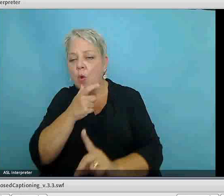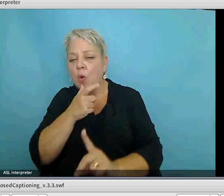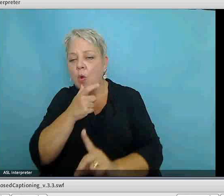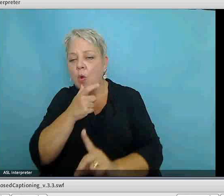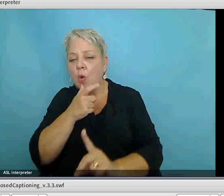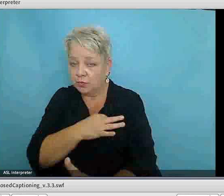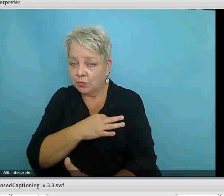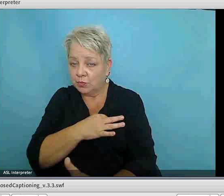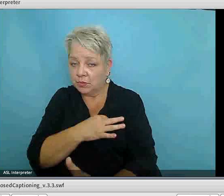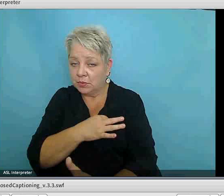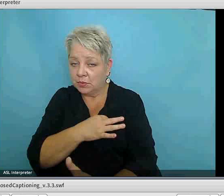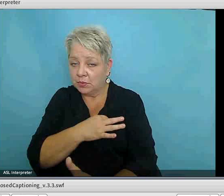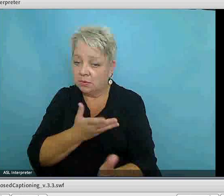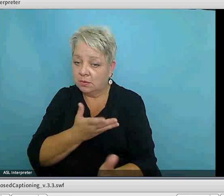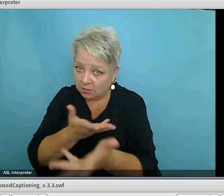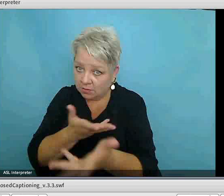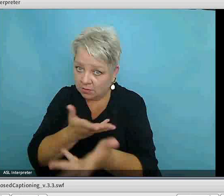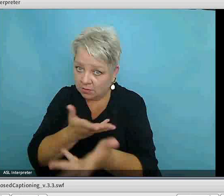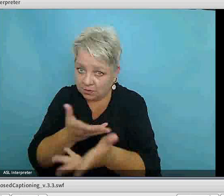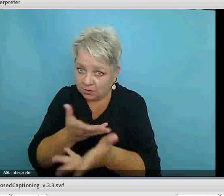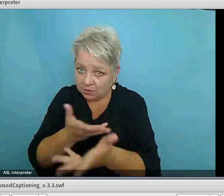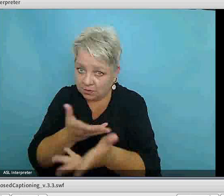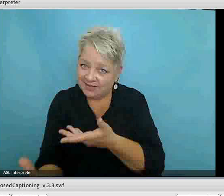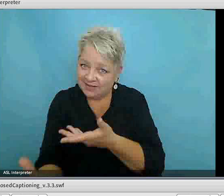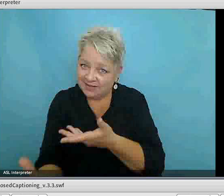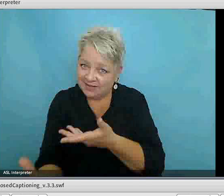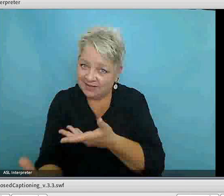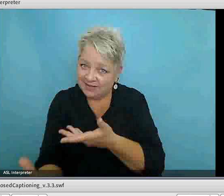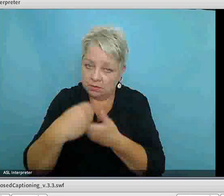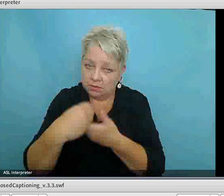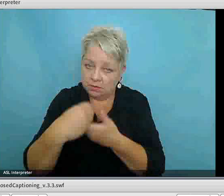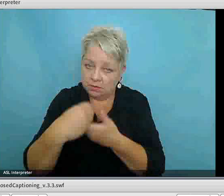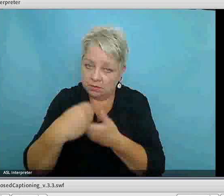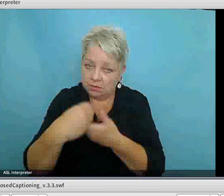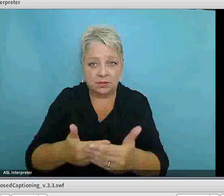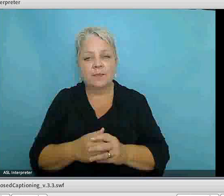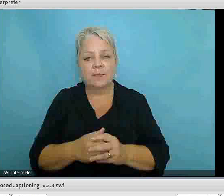So that is going to be difficult, and it's difficult in any event, but I think the difference